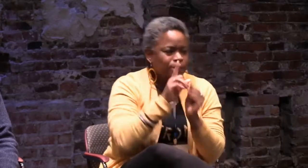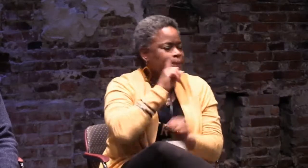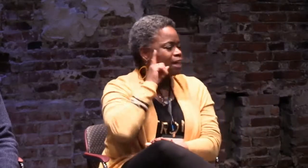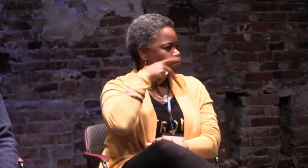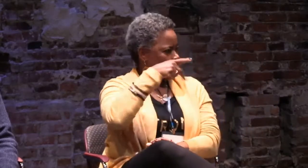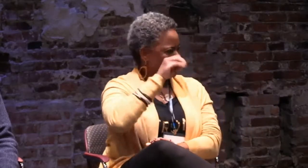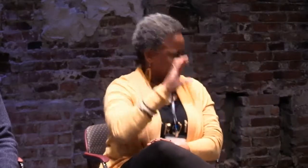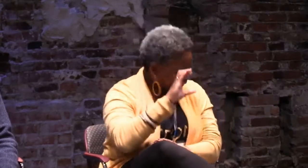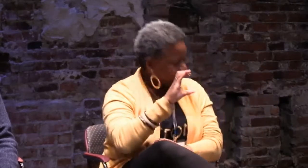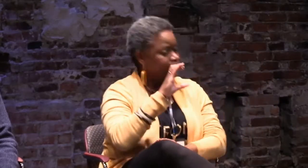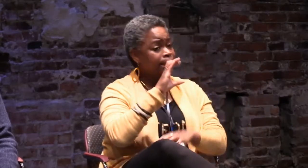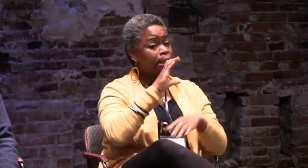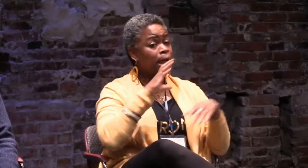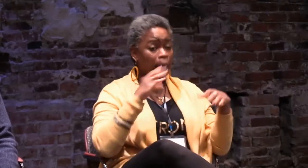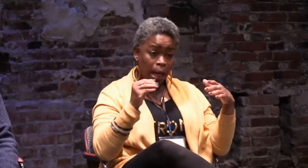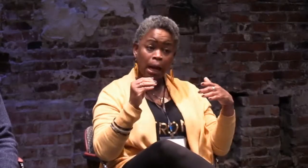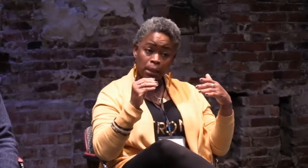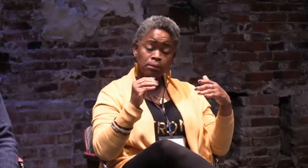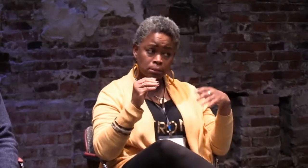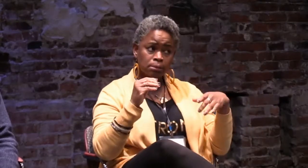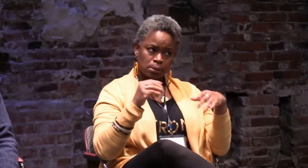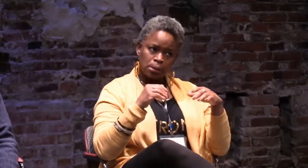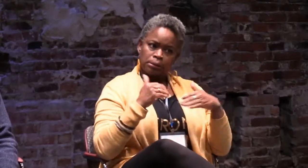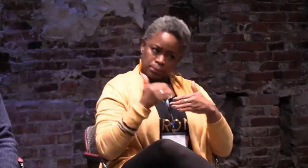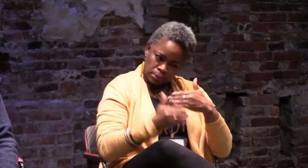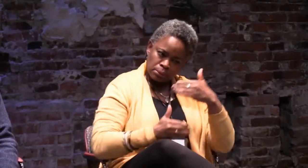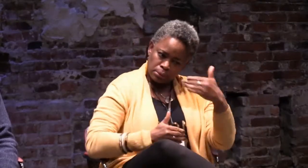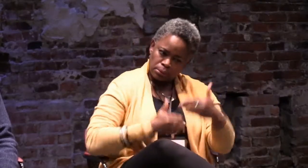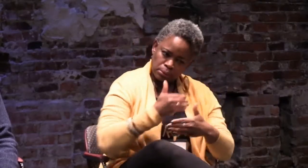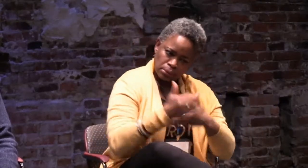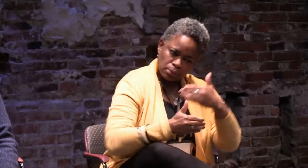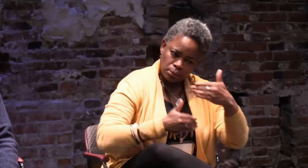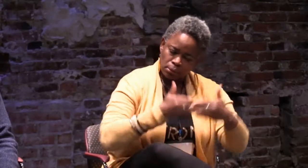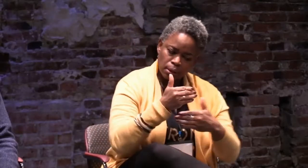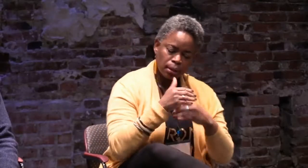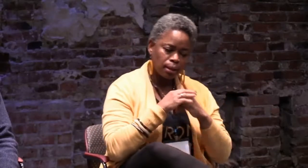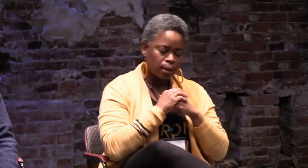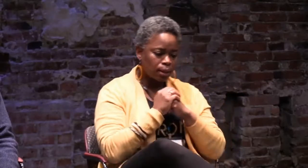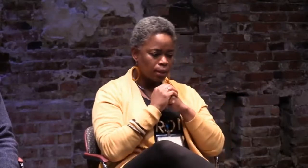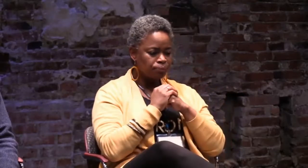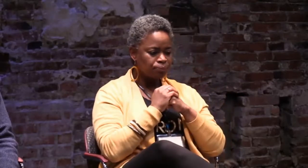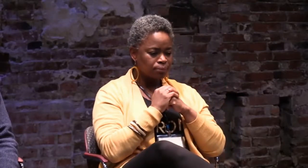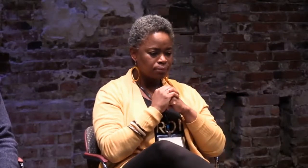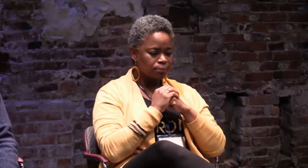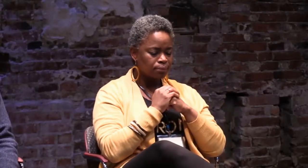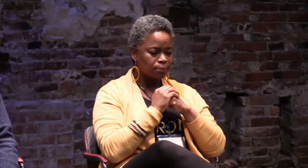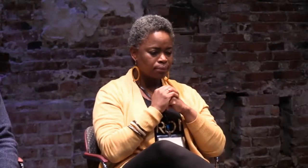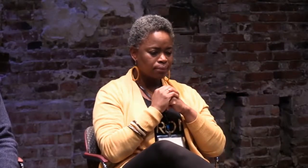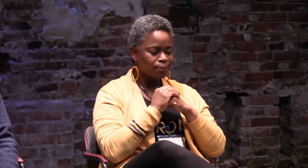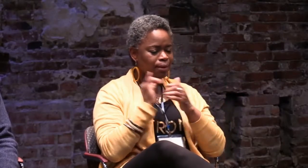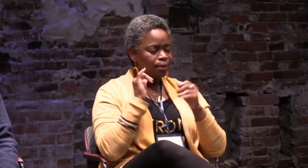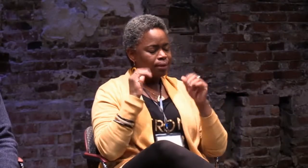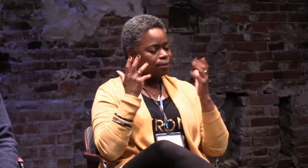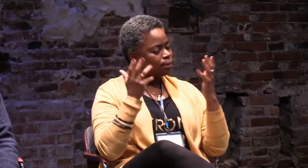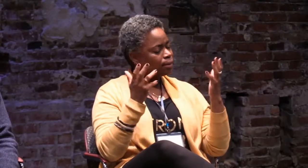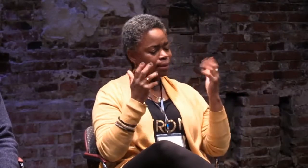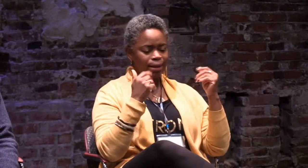And what I wanted to do was bring in more deaf folks of color, deaf people of color, and really start that. Get that going.